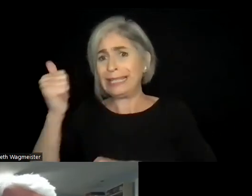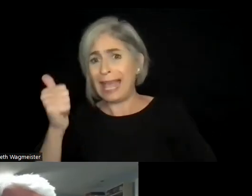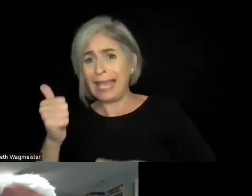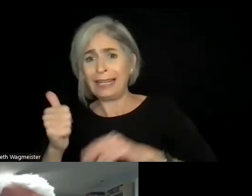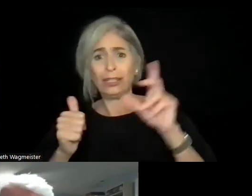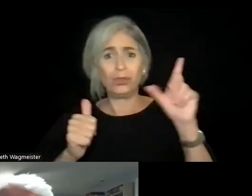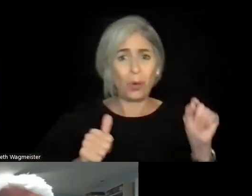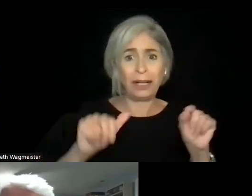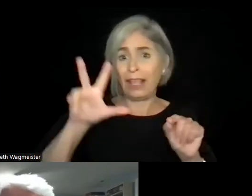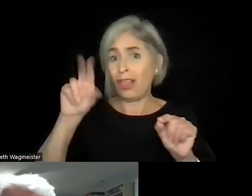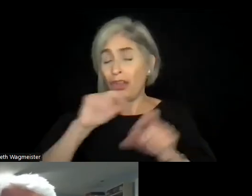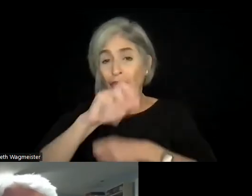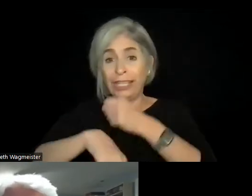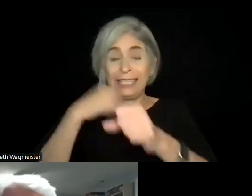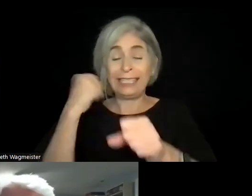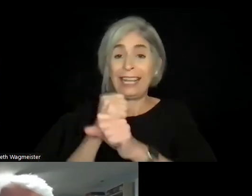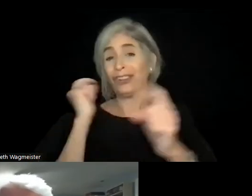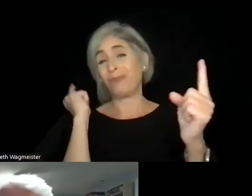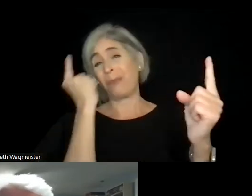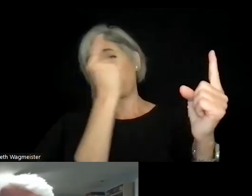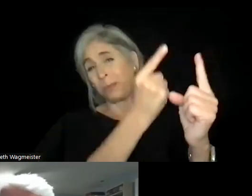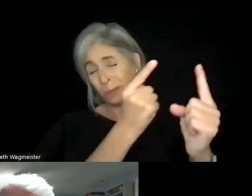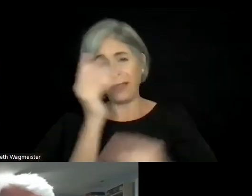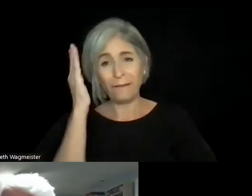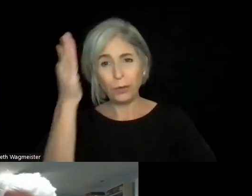, hearing from the last couple of days we're talking 10,